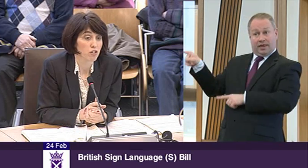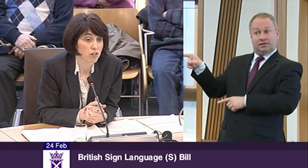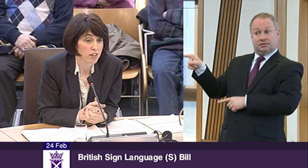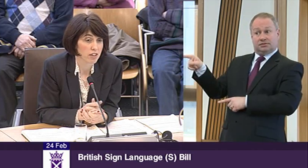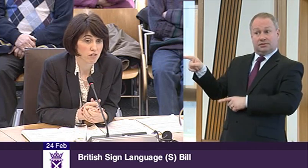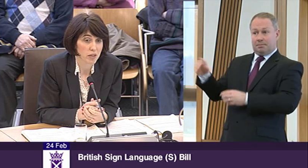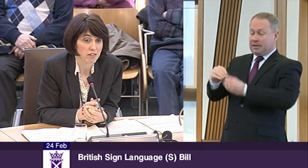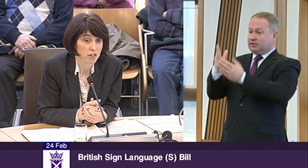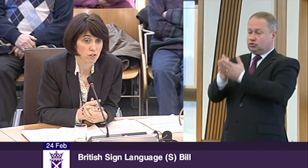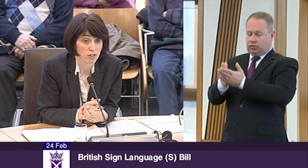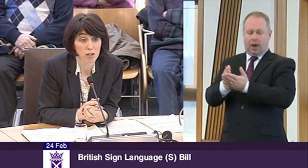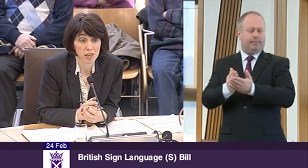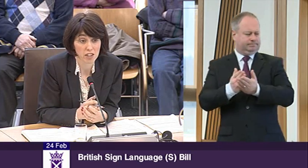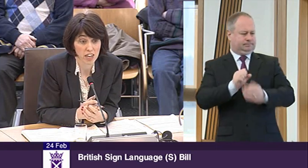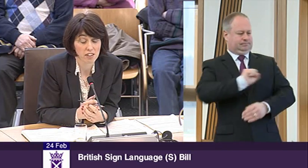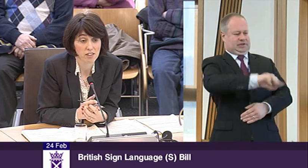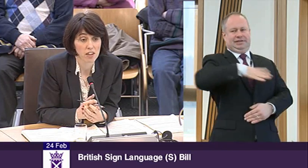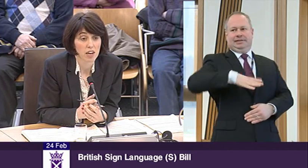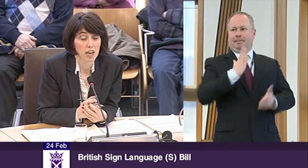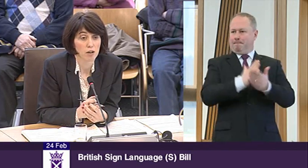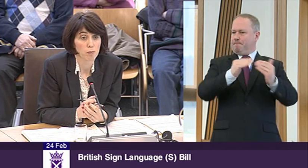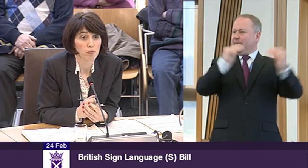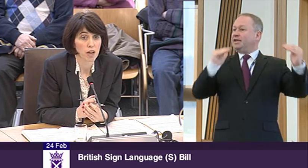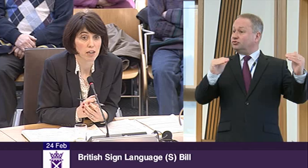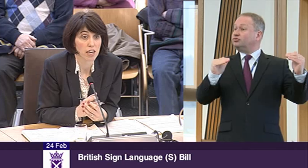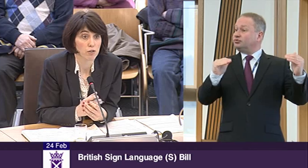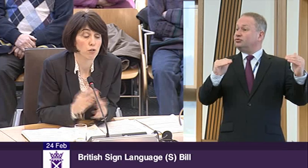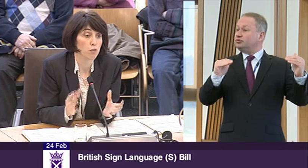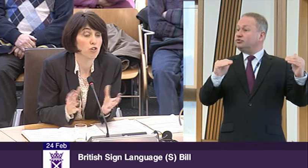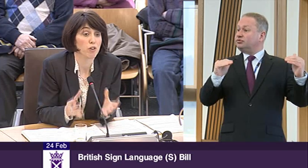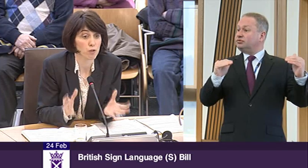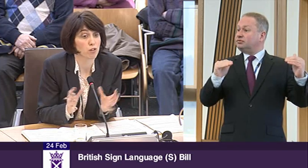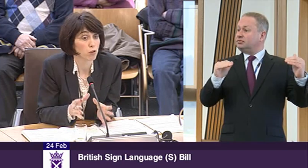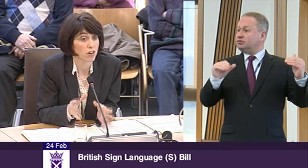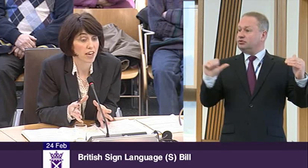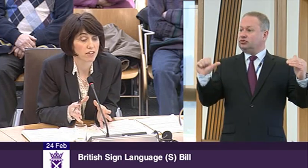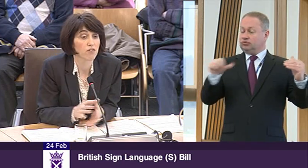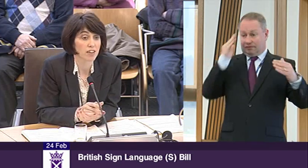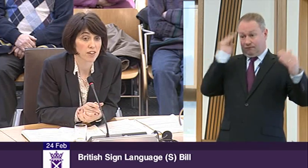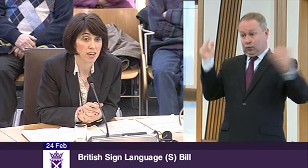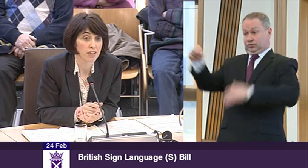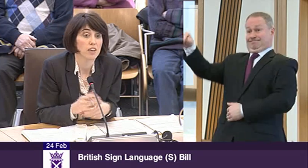so that we can ensure that the needs of BSL users are addressed. We should focus more